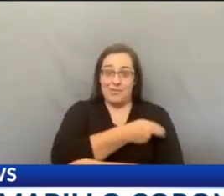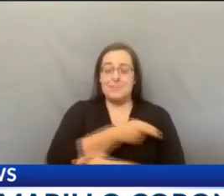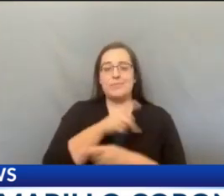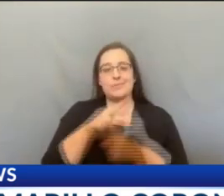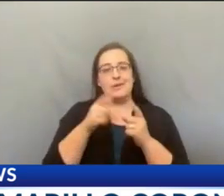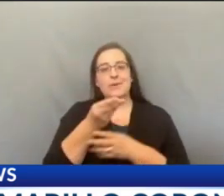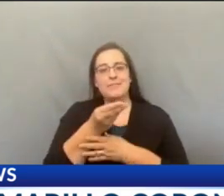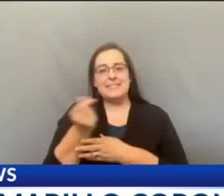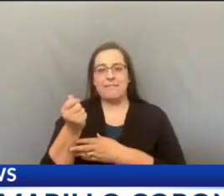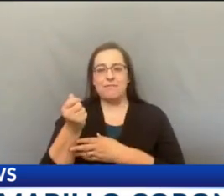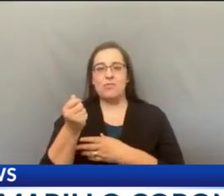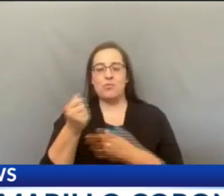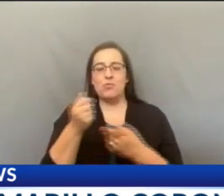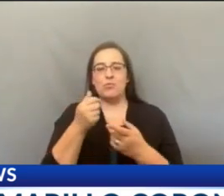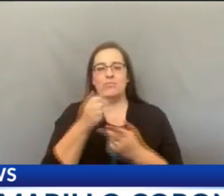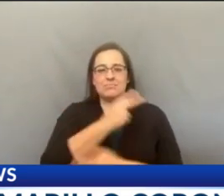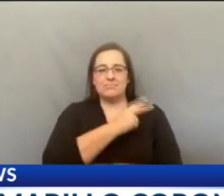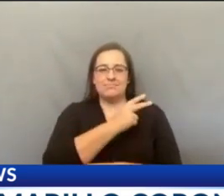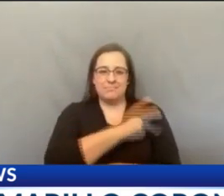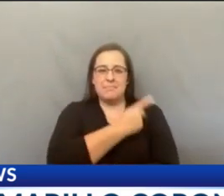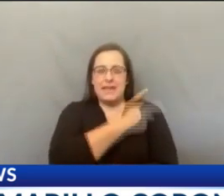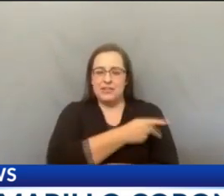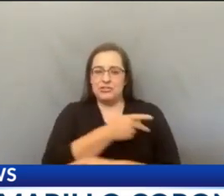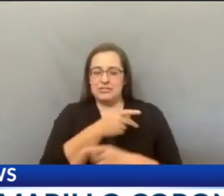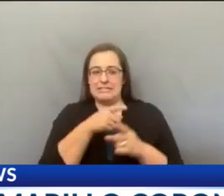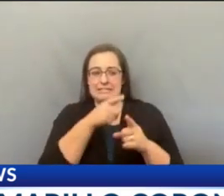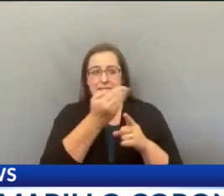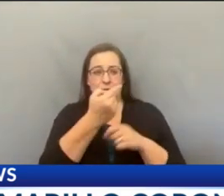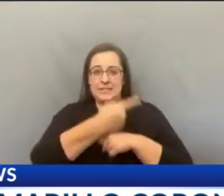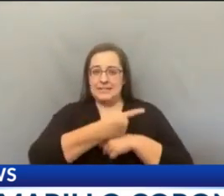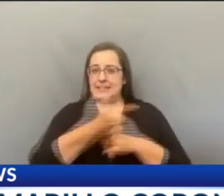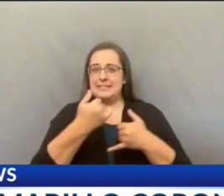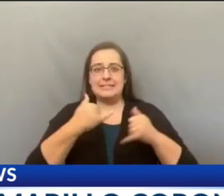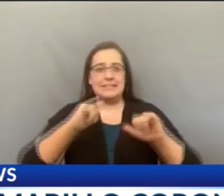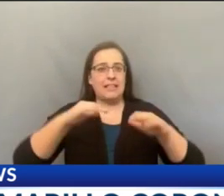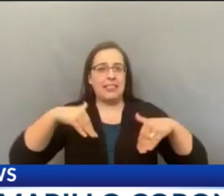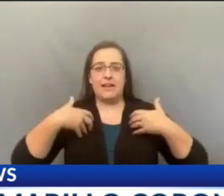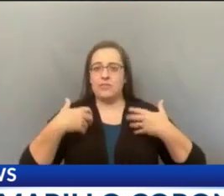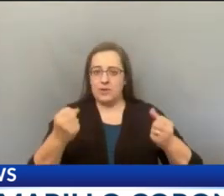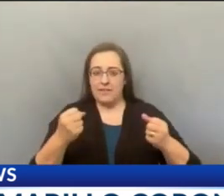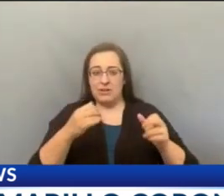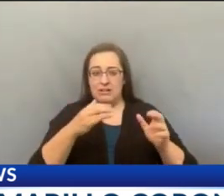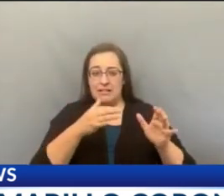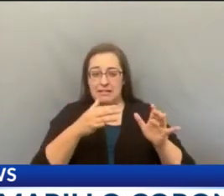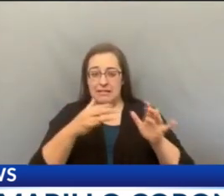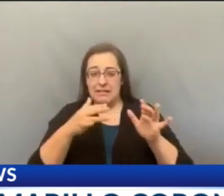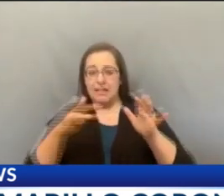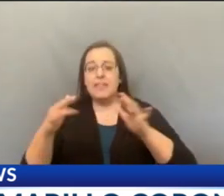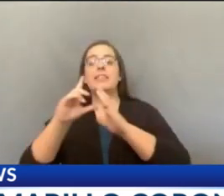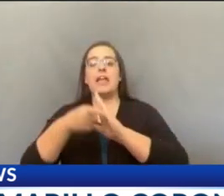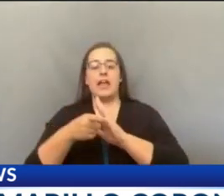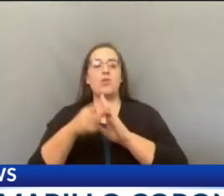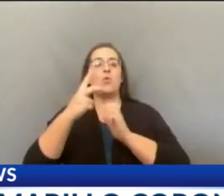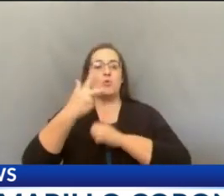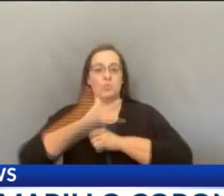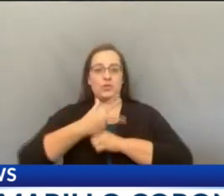HOSPITALIZATION. MANY PATIENTS ARE WITHIN THAT 14 DAY WINDOW. WE DO HAVE A NUMBER OF PATIENTS